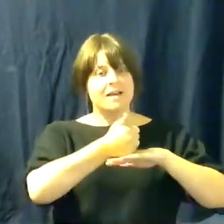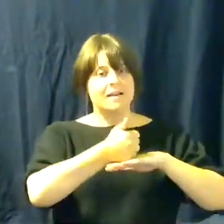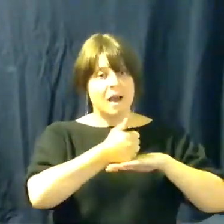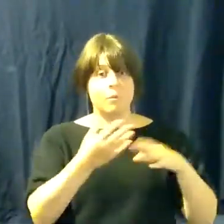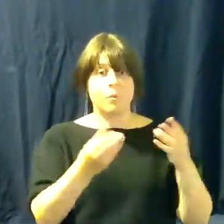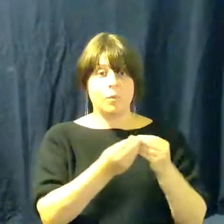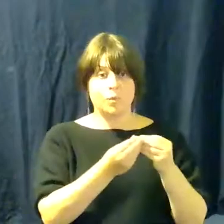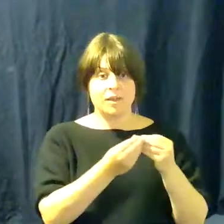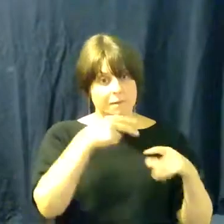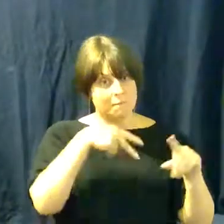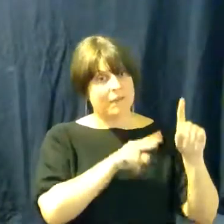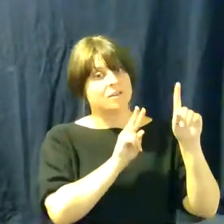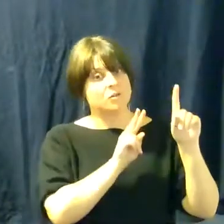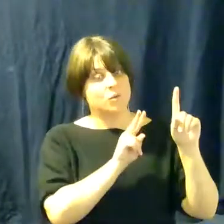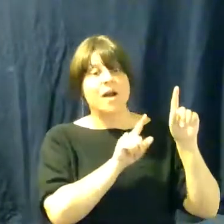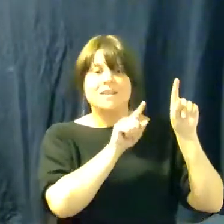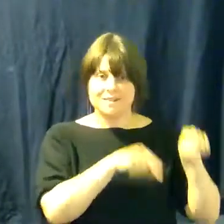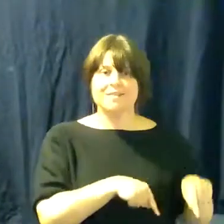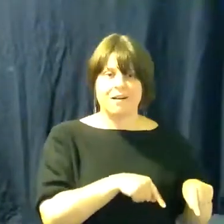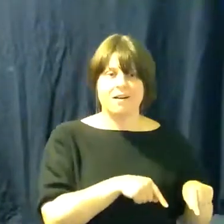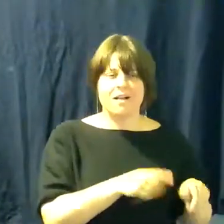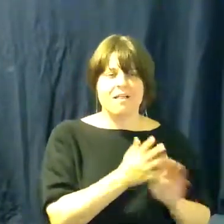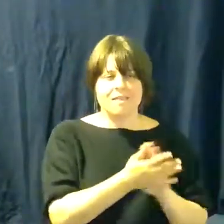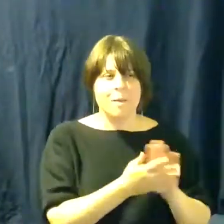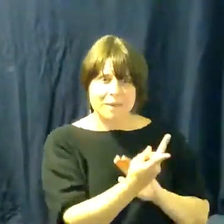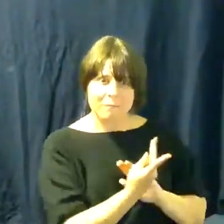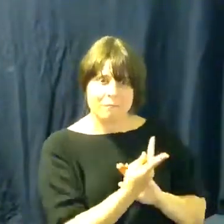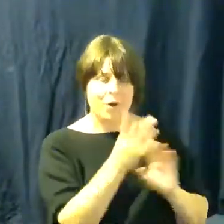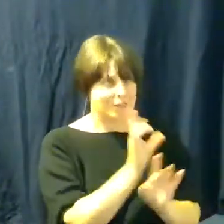all of those things and what will work best for you and